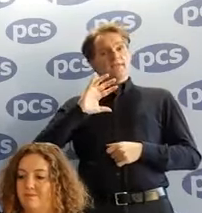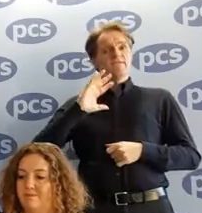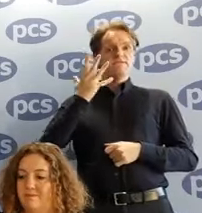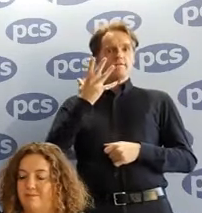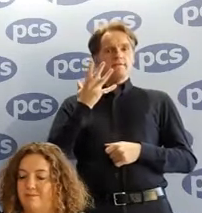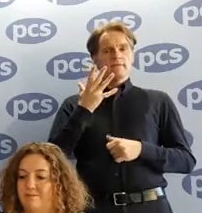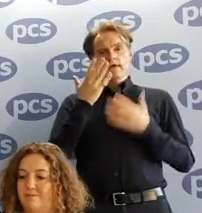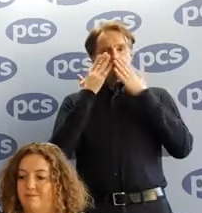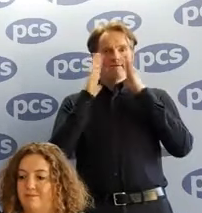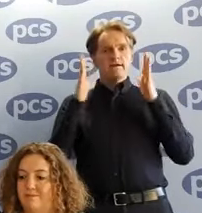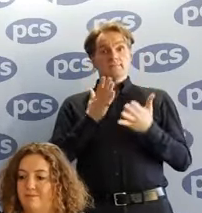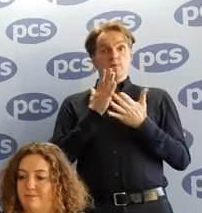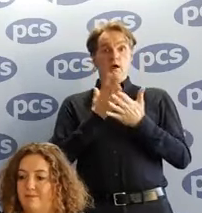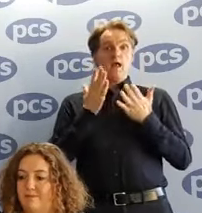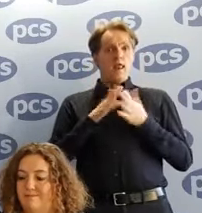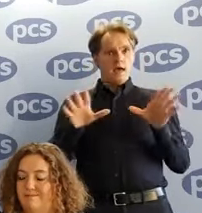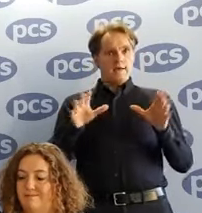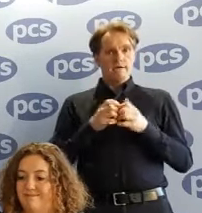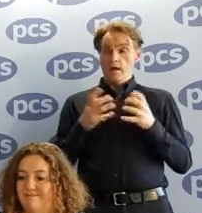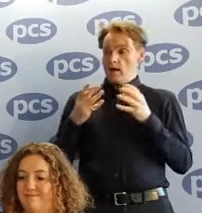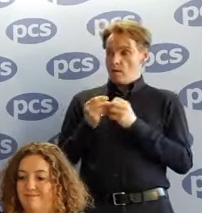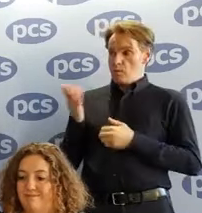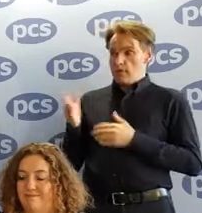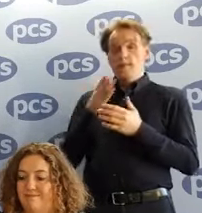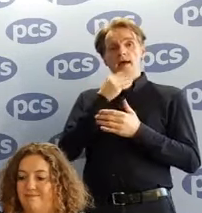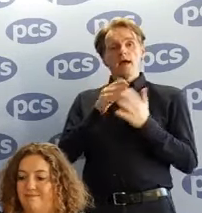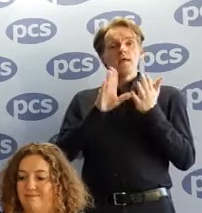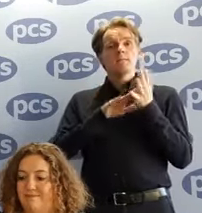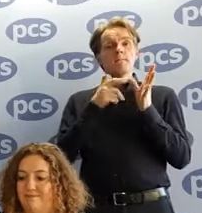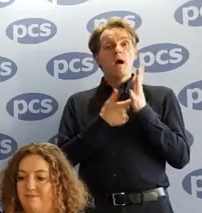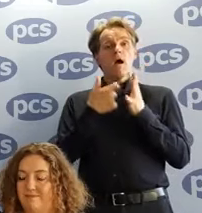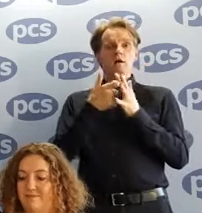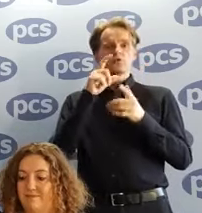really pleased that Fran Heathcote one of our vice presidents and the DWP group